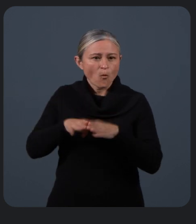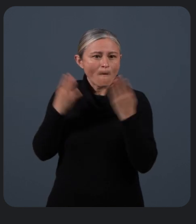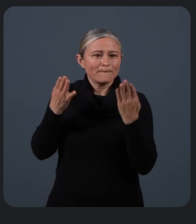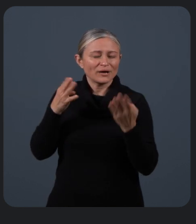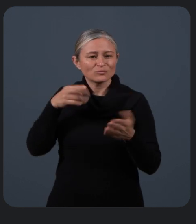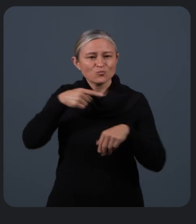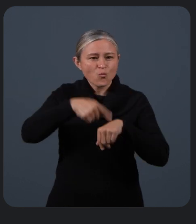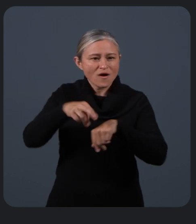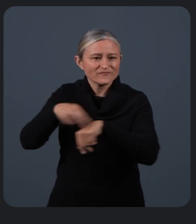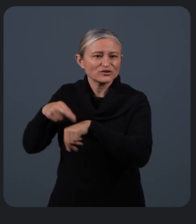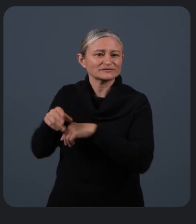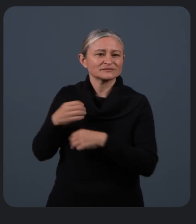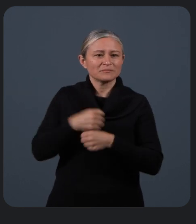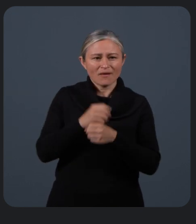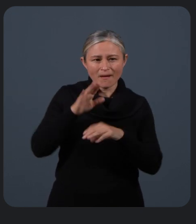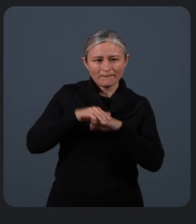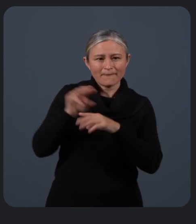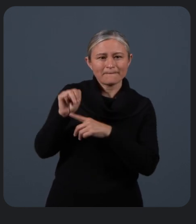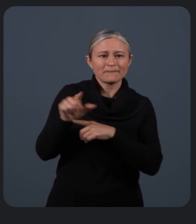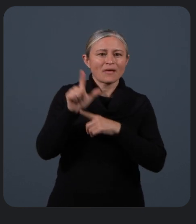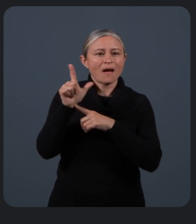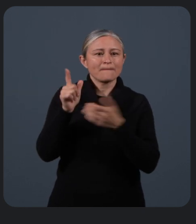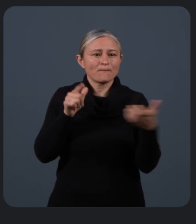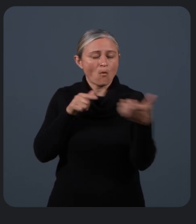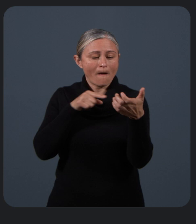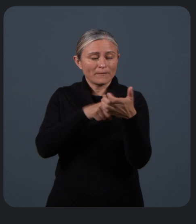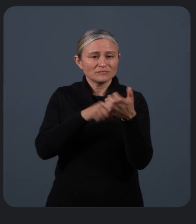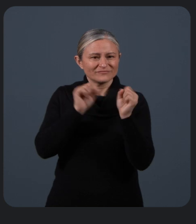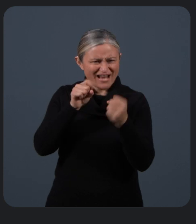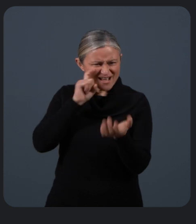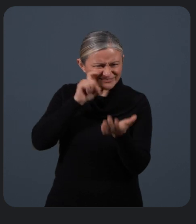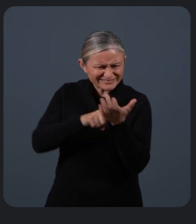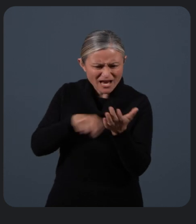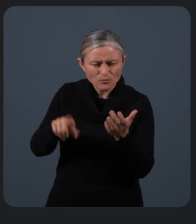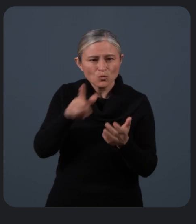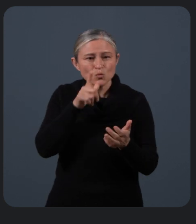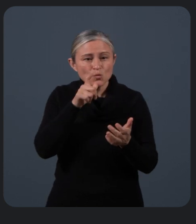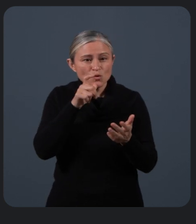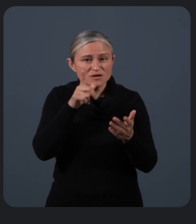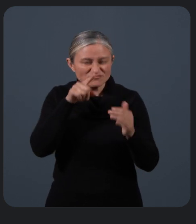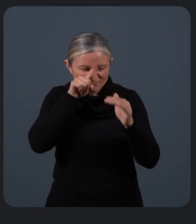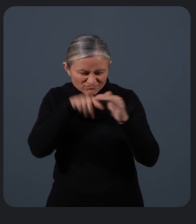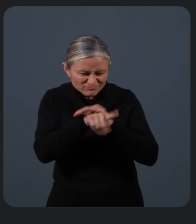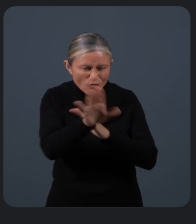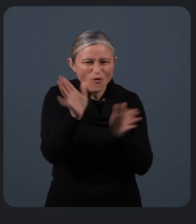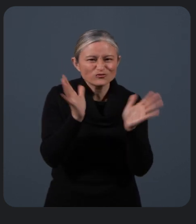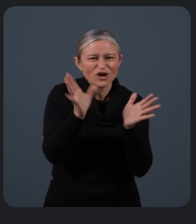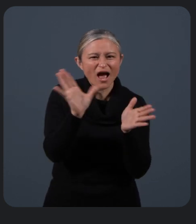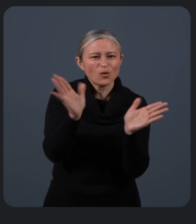on mobile that can detect predators in chat rooms. All the complexity for language semantics